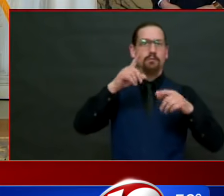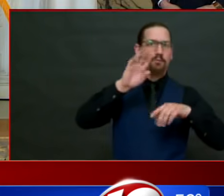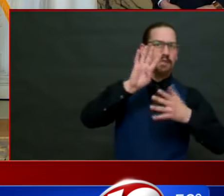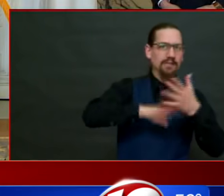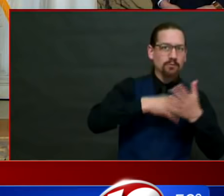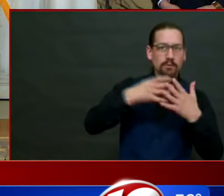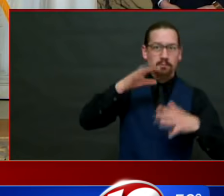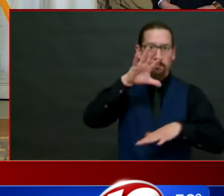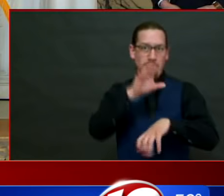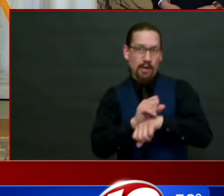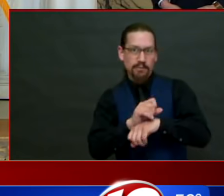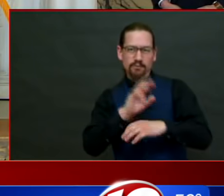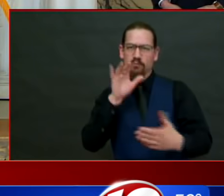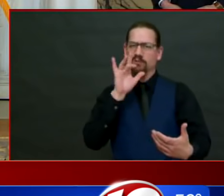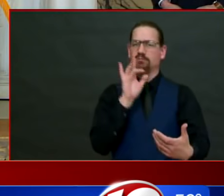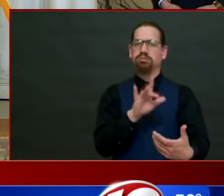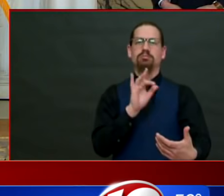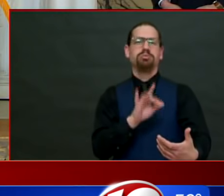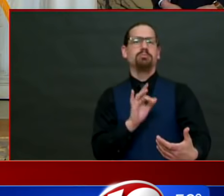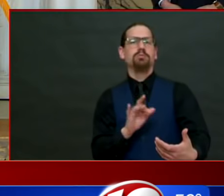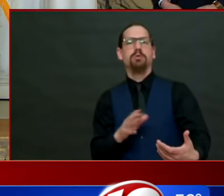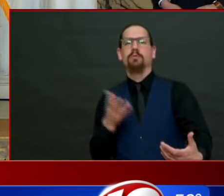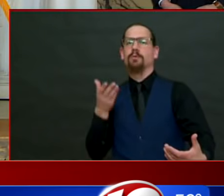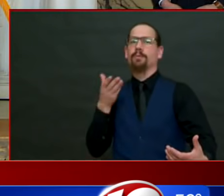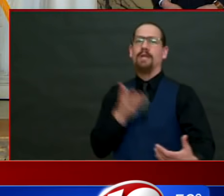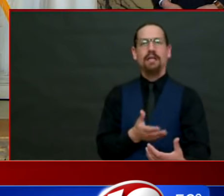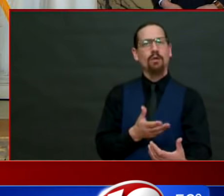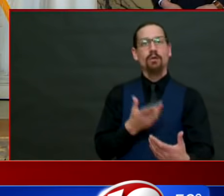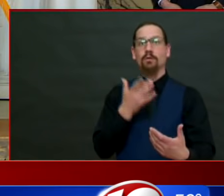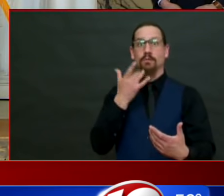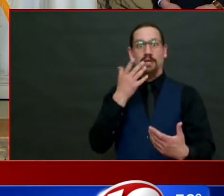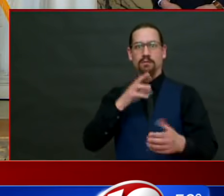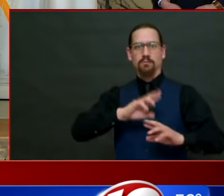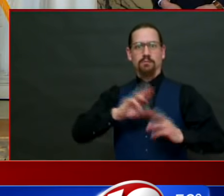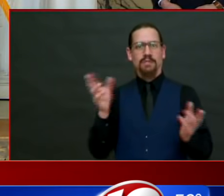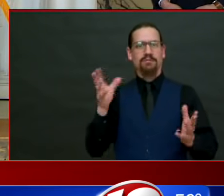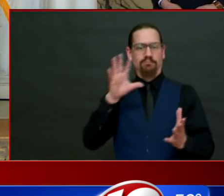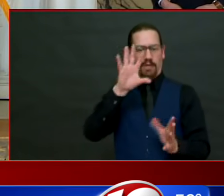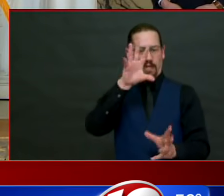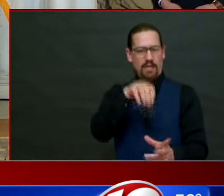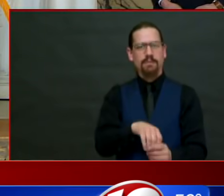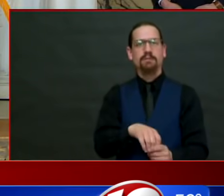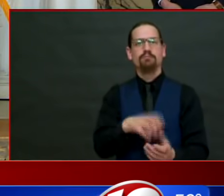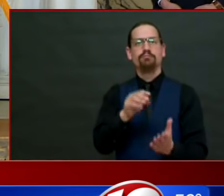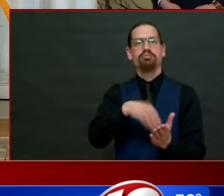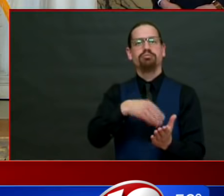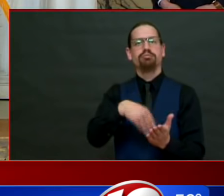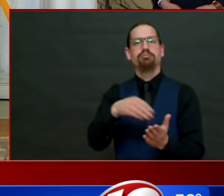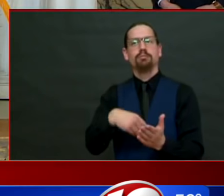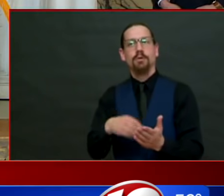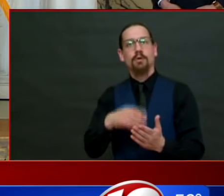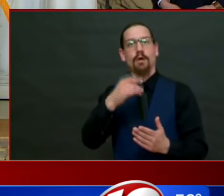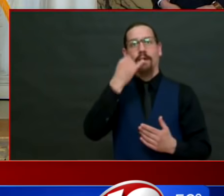CONTACT TRACING. THERE WILL BE AN ELECTRONIC WAY